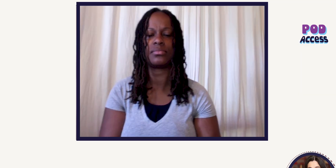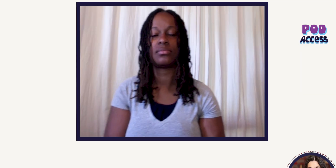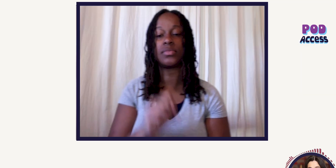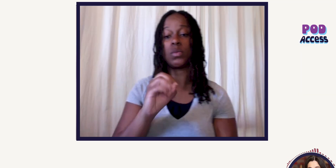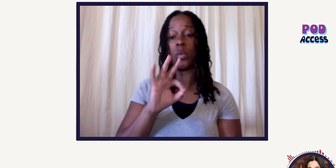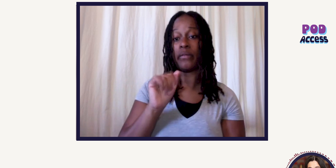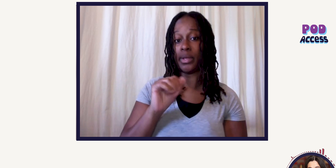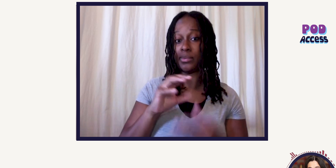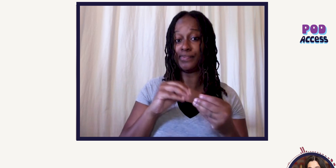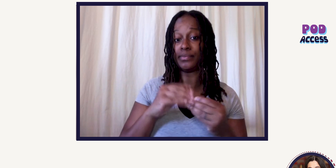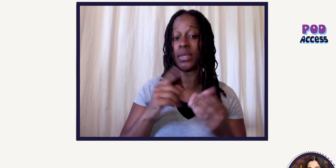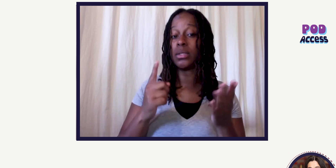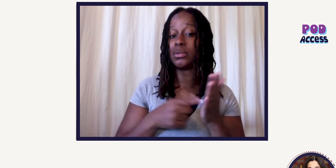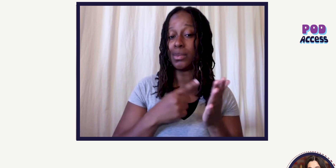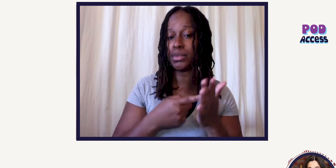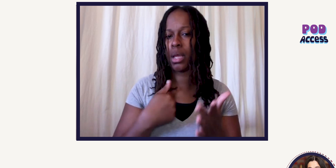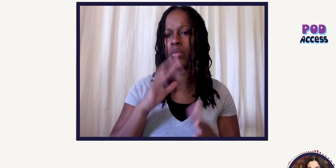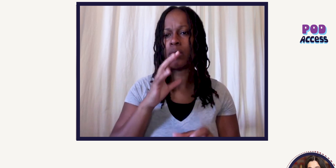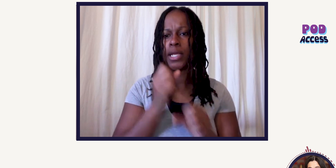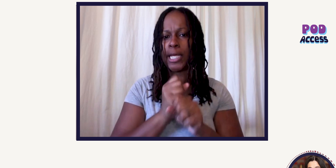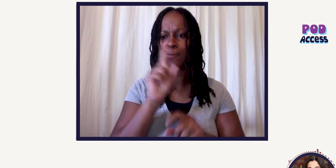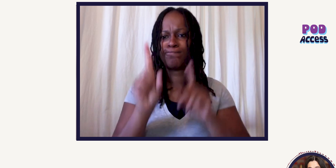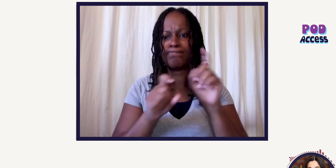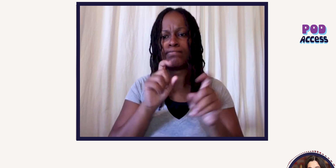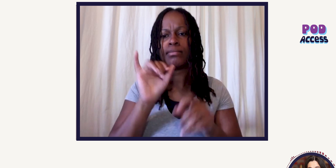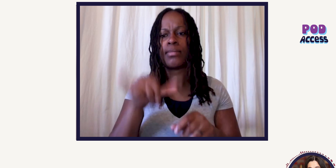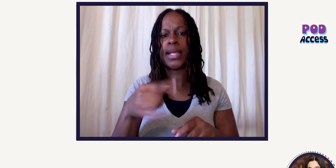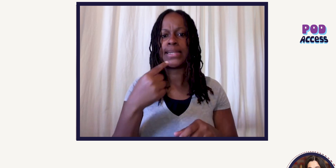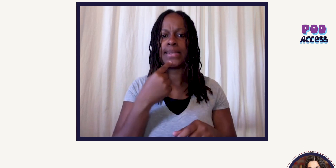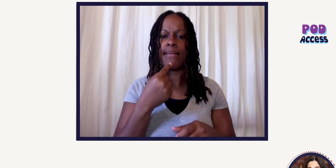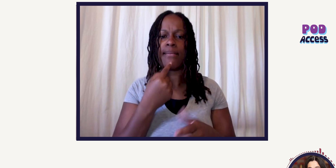Sometimes we'll get inquiries that say, “I really want your support because